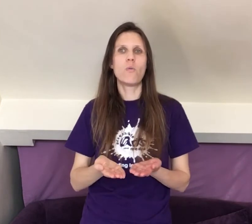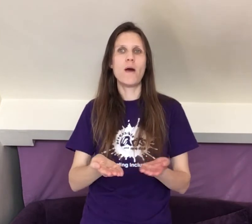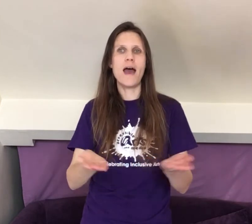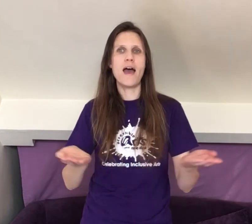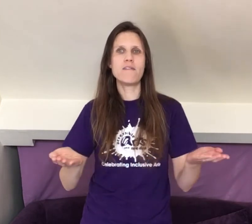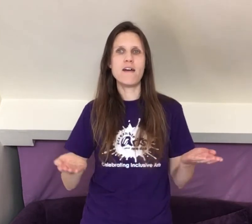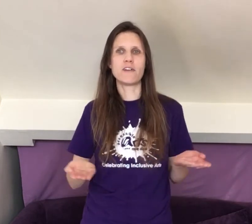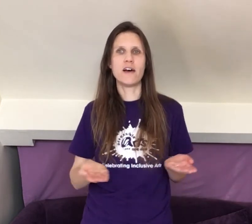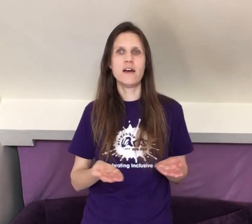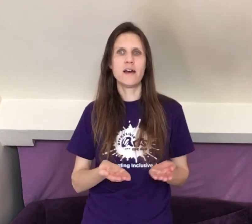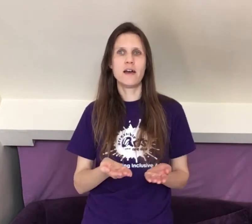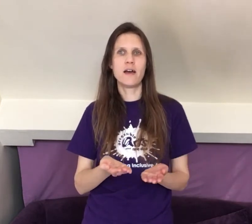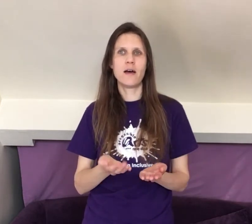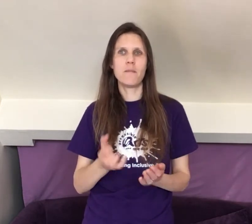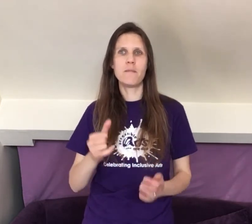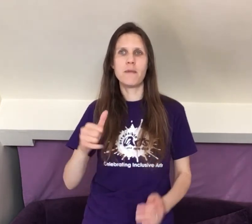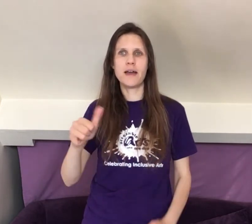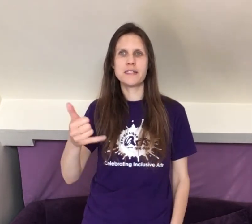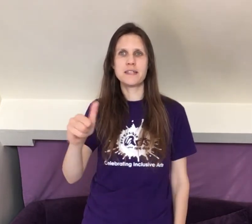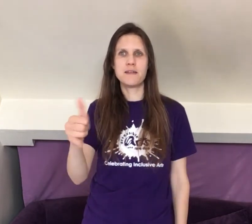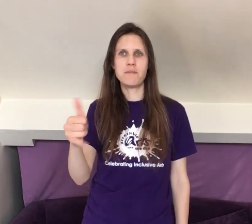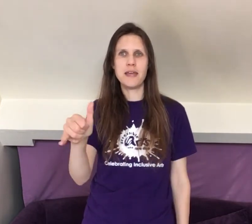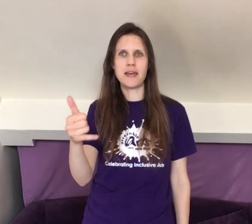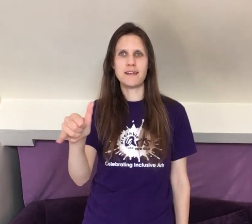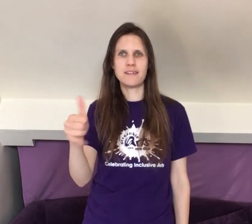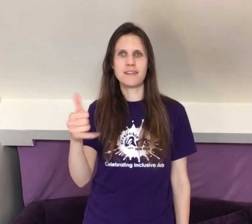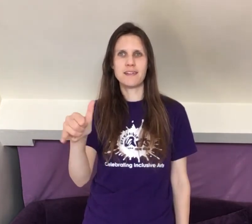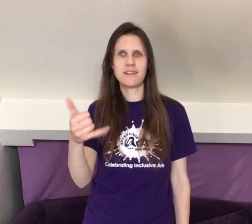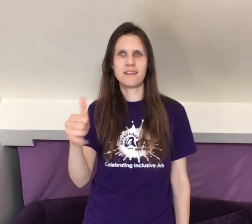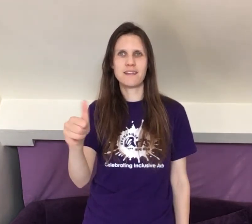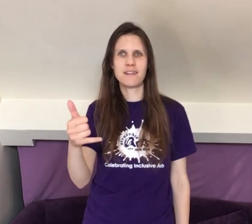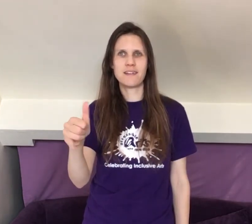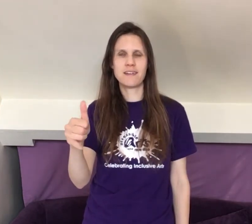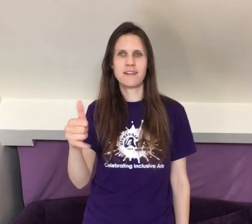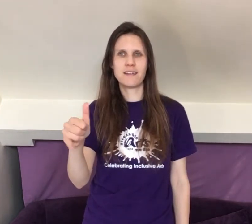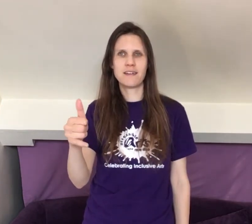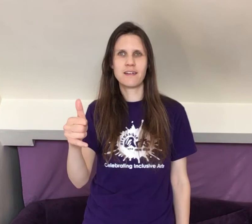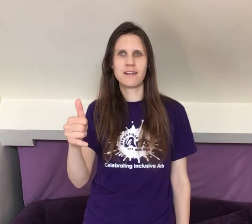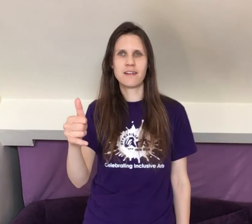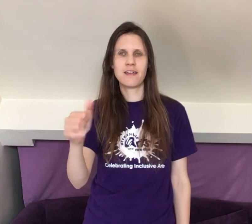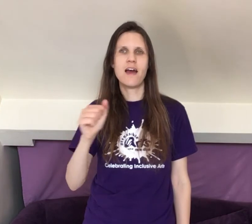Wherever might be it.